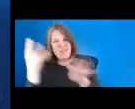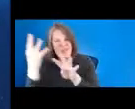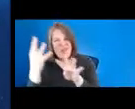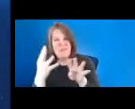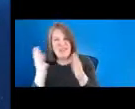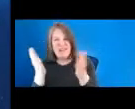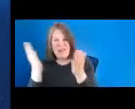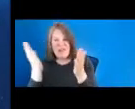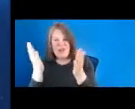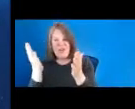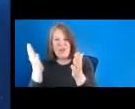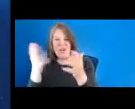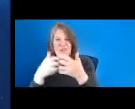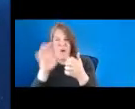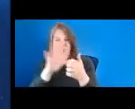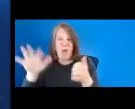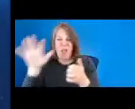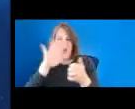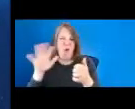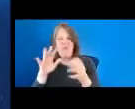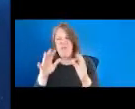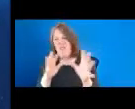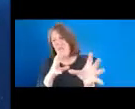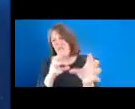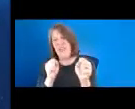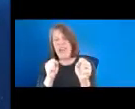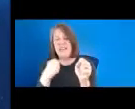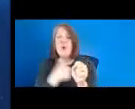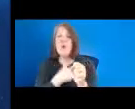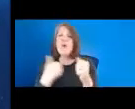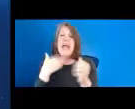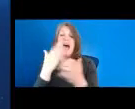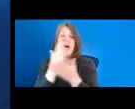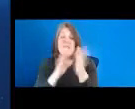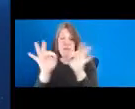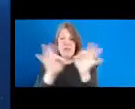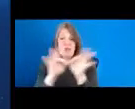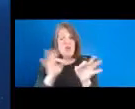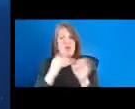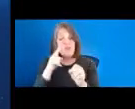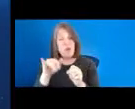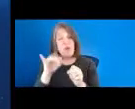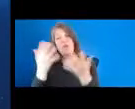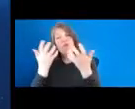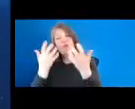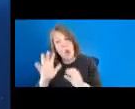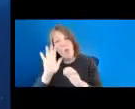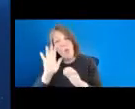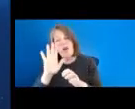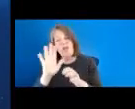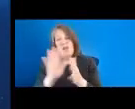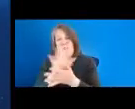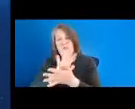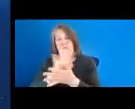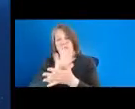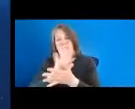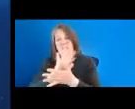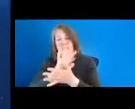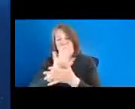services. We have 16:28:44 instructions for you if you do not want to have your video discoverable on either of